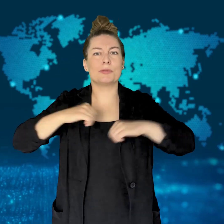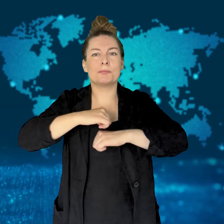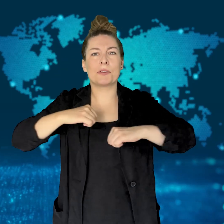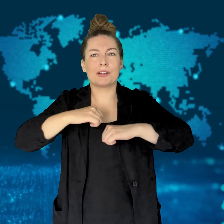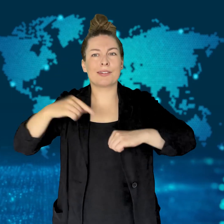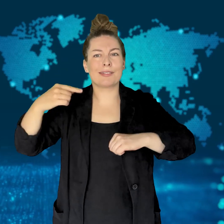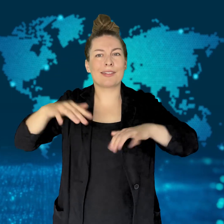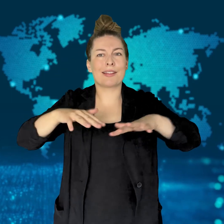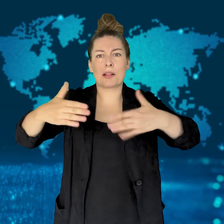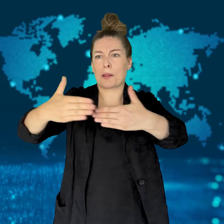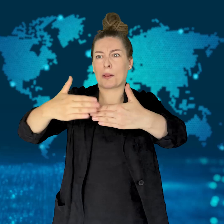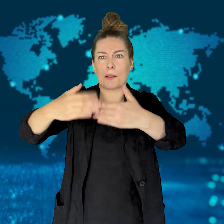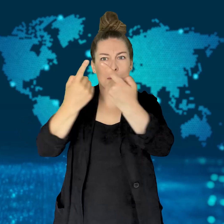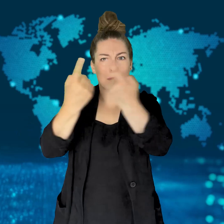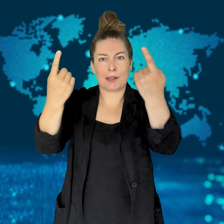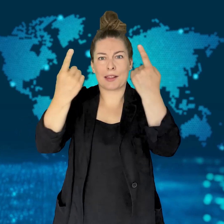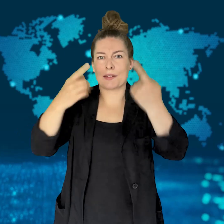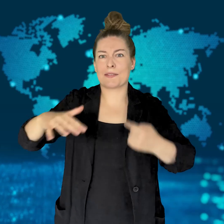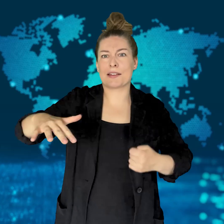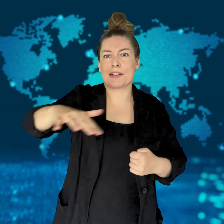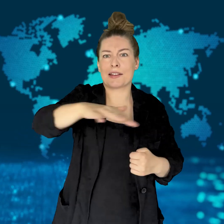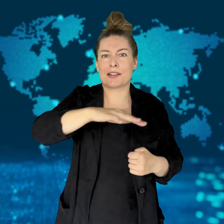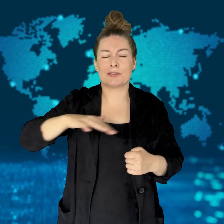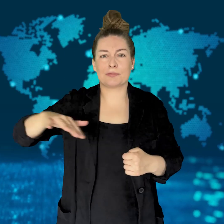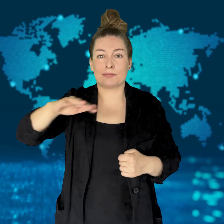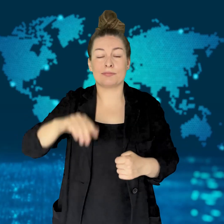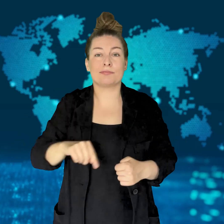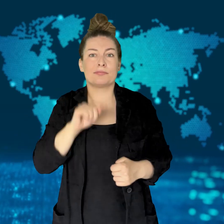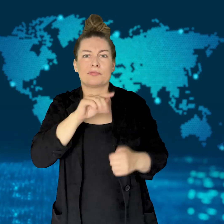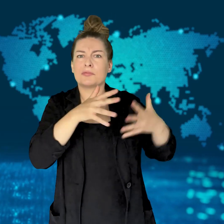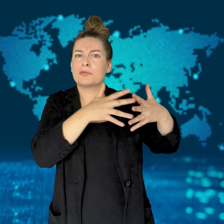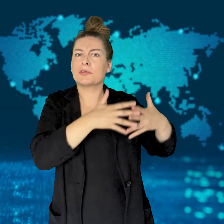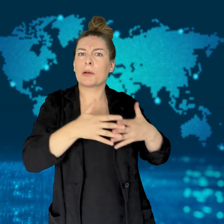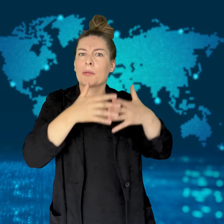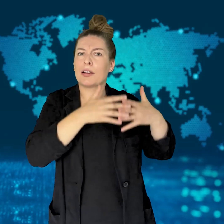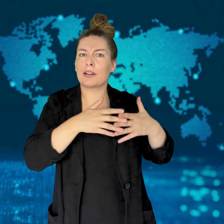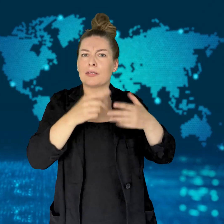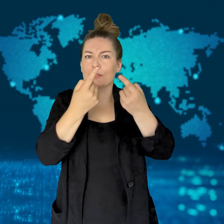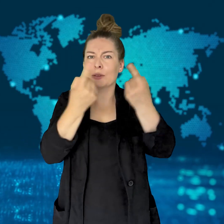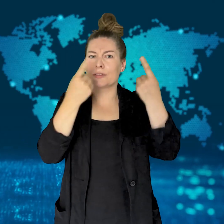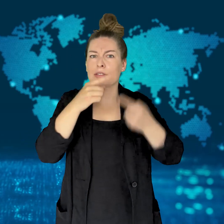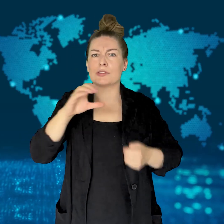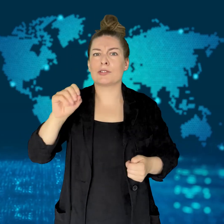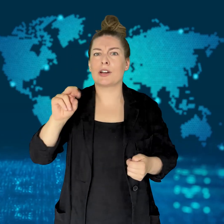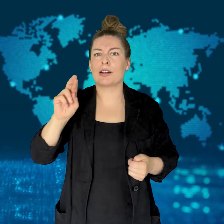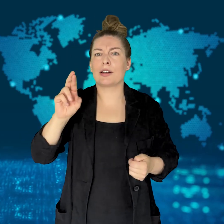a popular greenspace half an hour from the University.